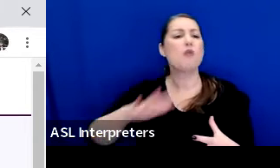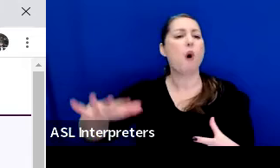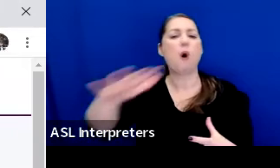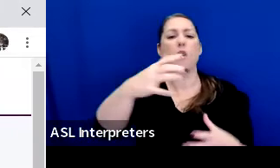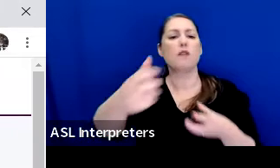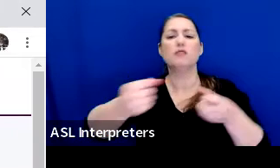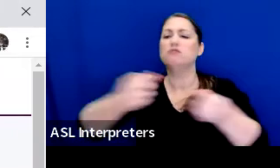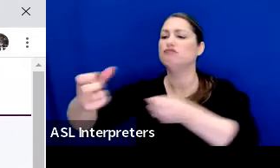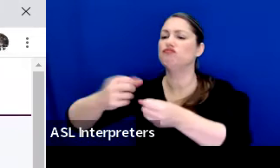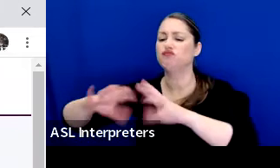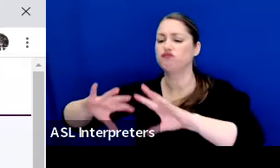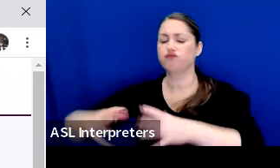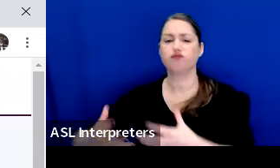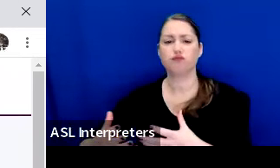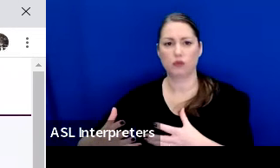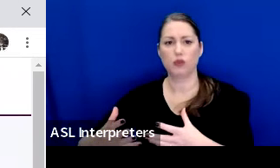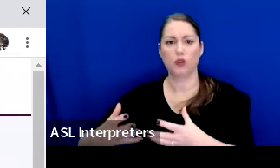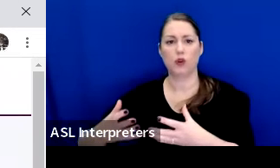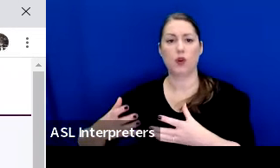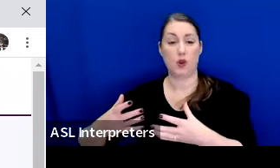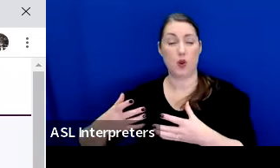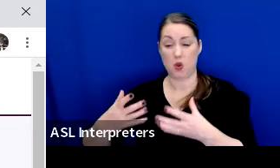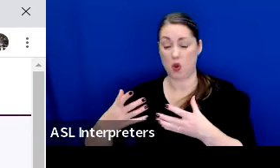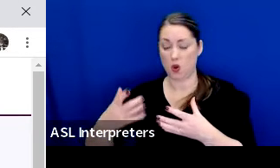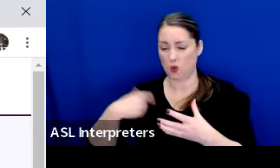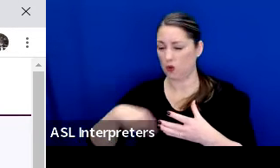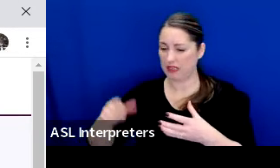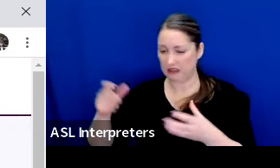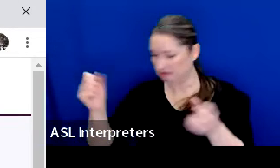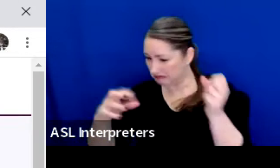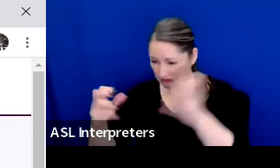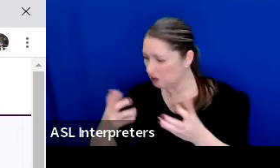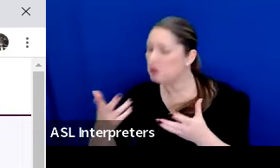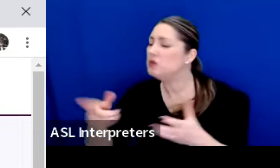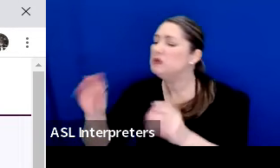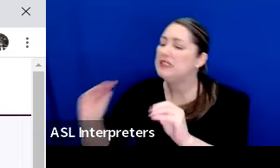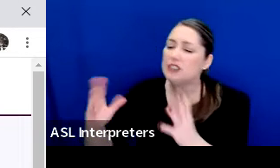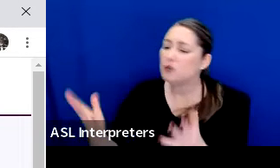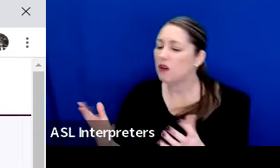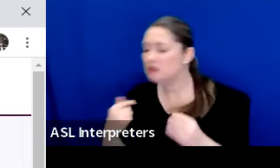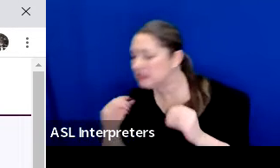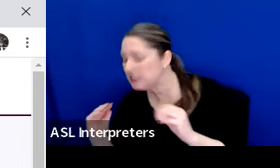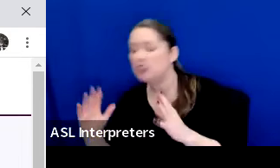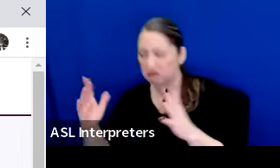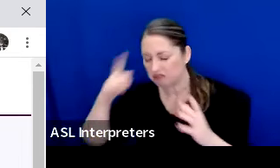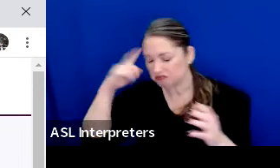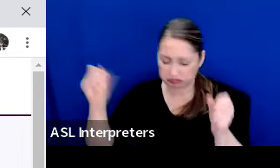that went to all the courses that we teach. So we created this was free AB seven or five.